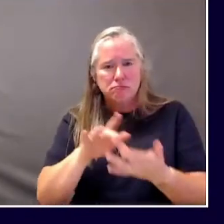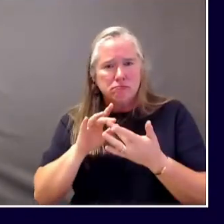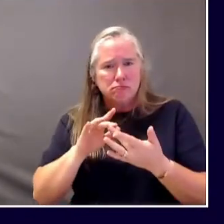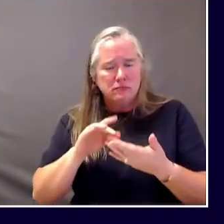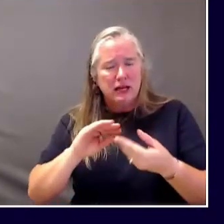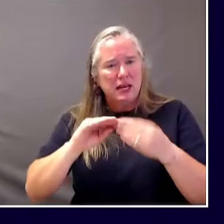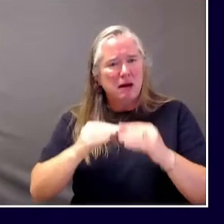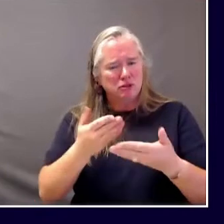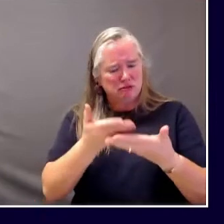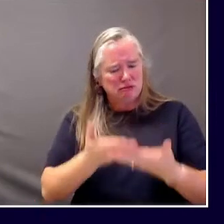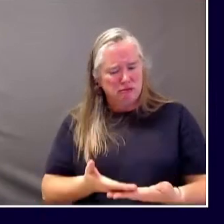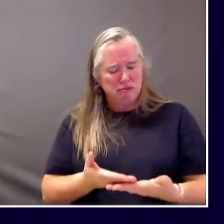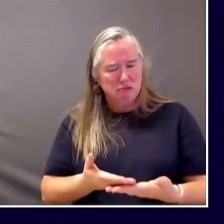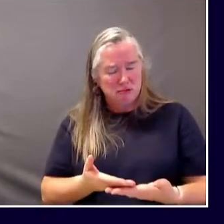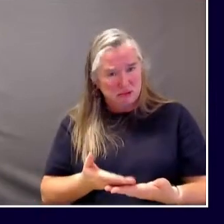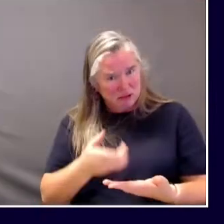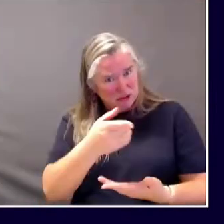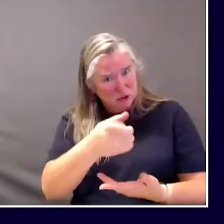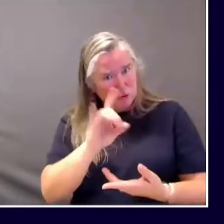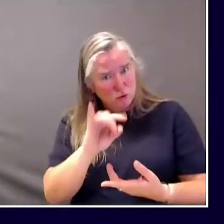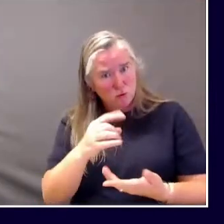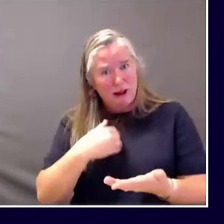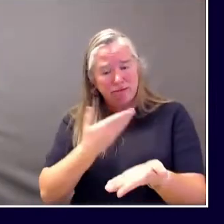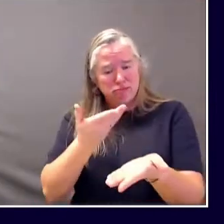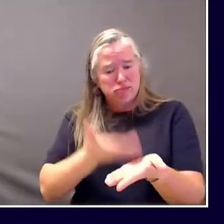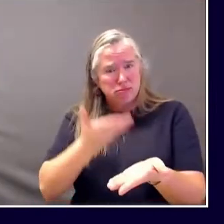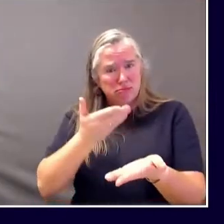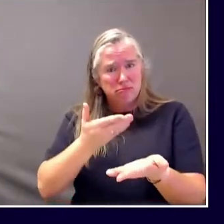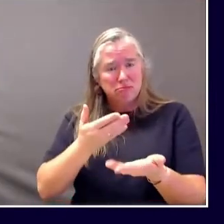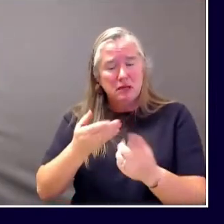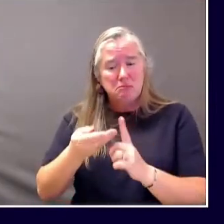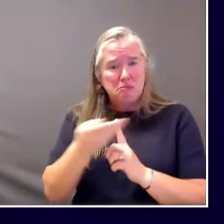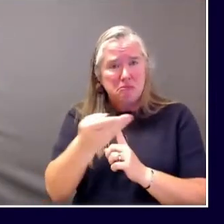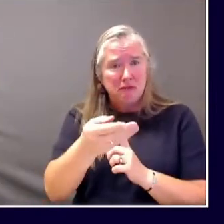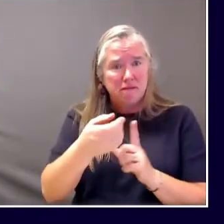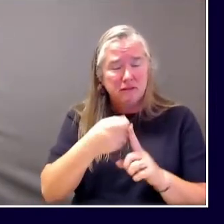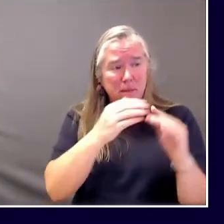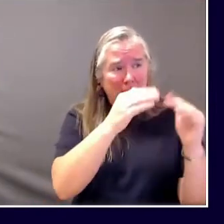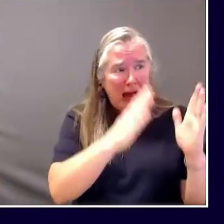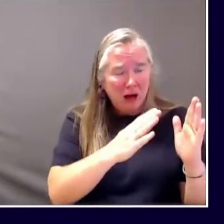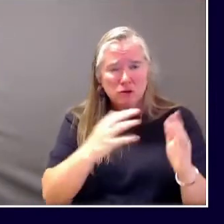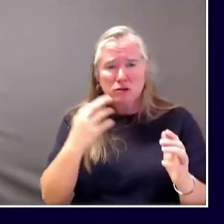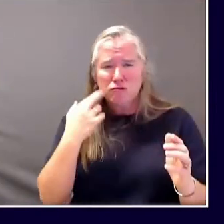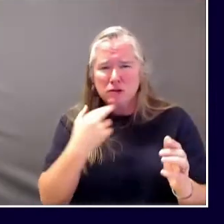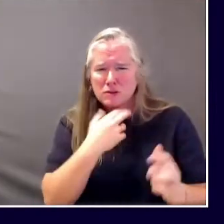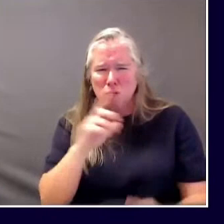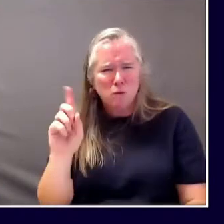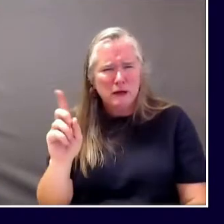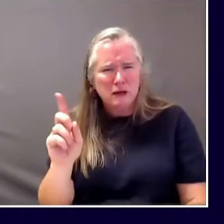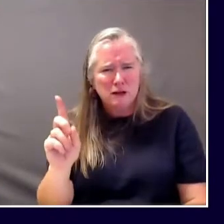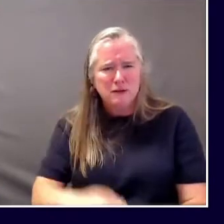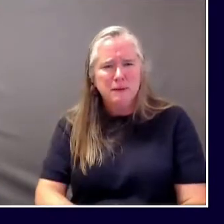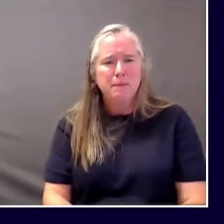people households or